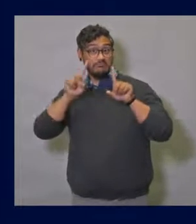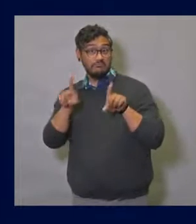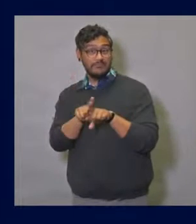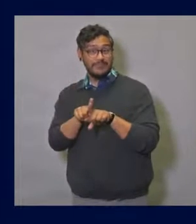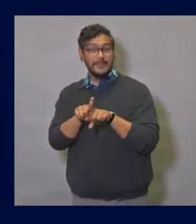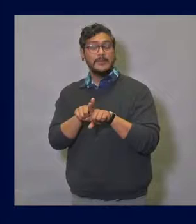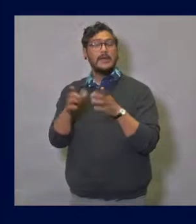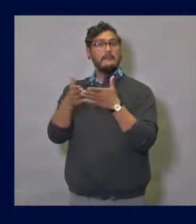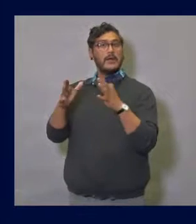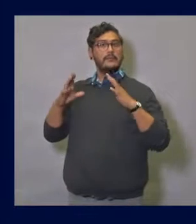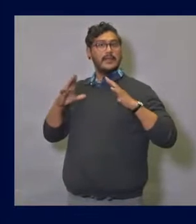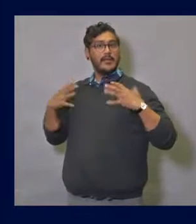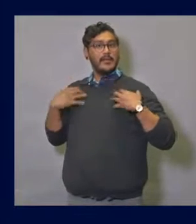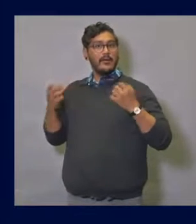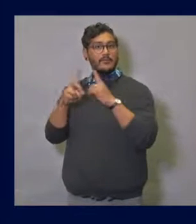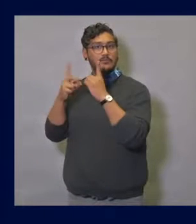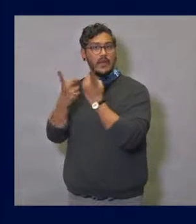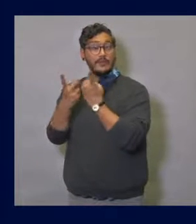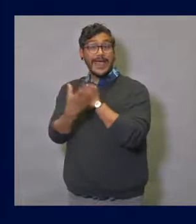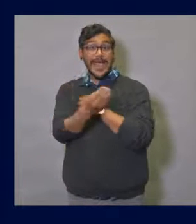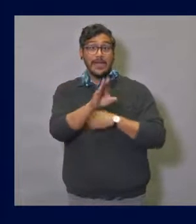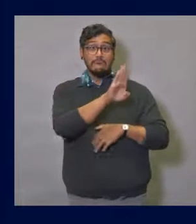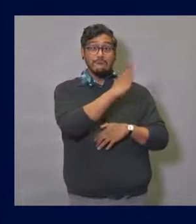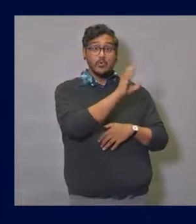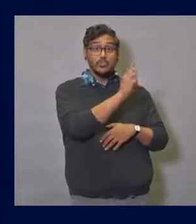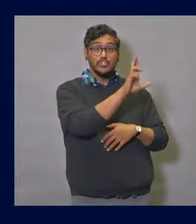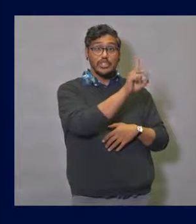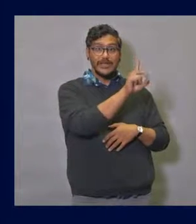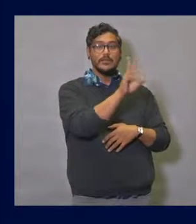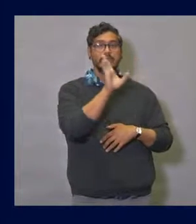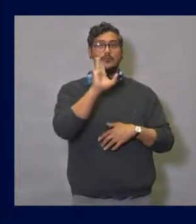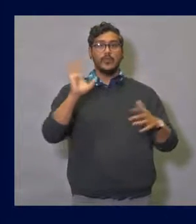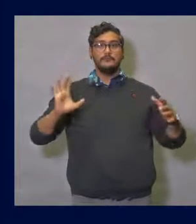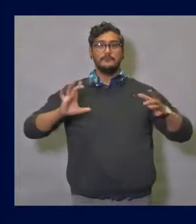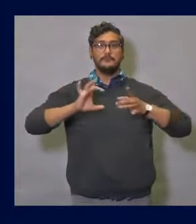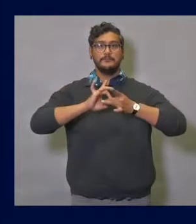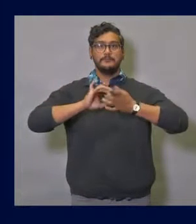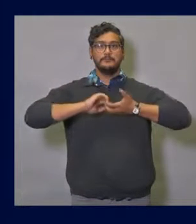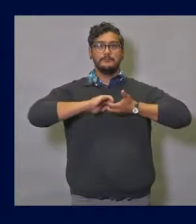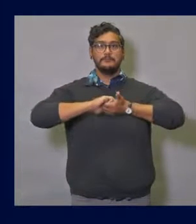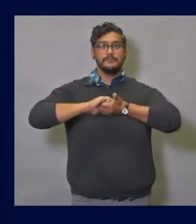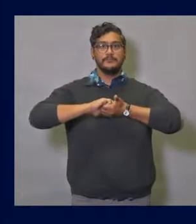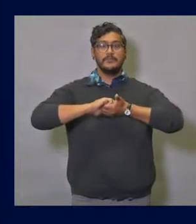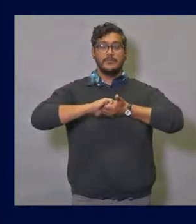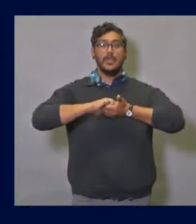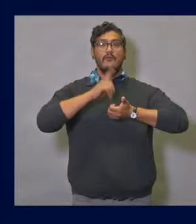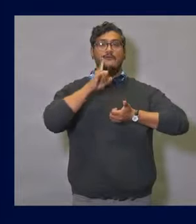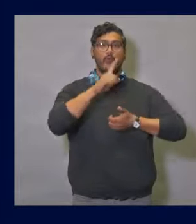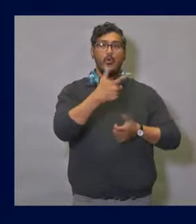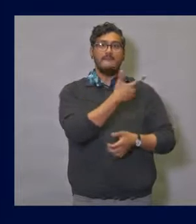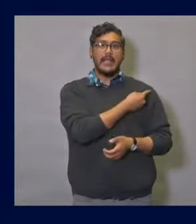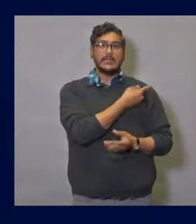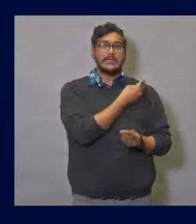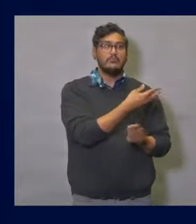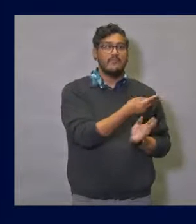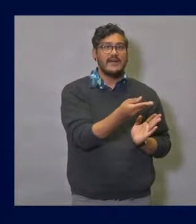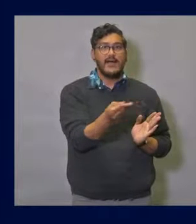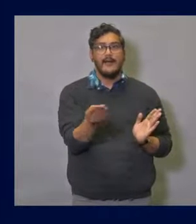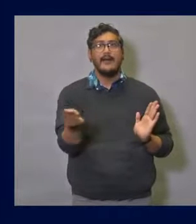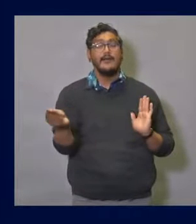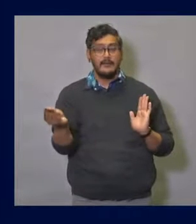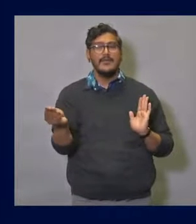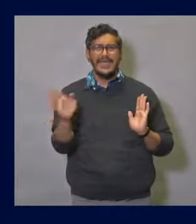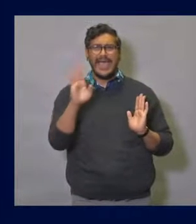COORDINACIÓN LOCAL Y